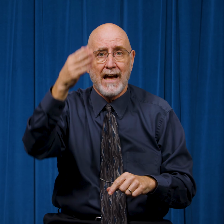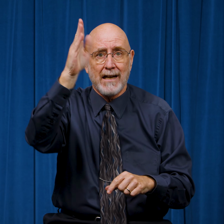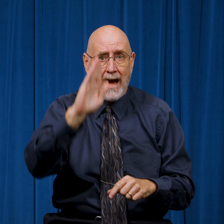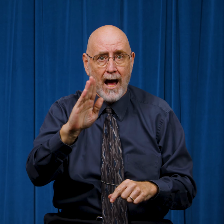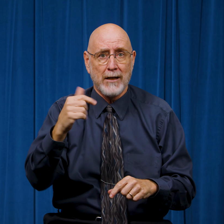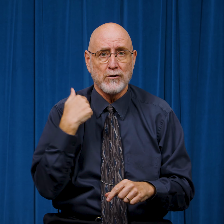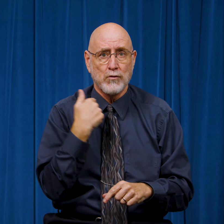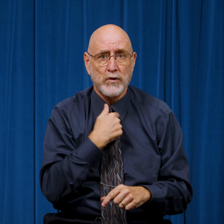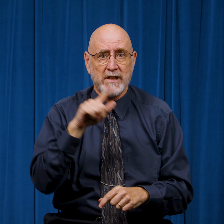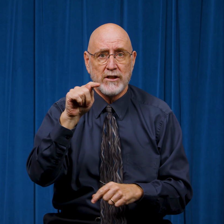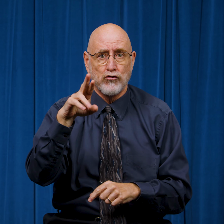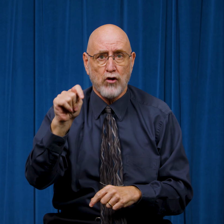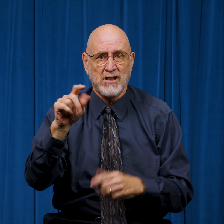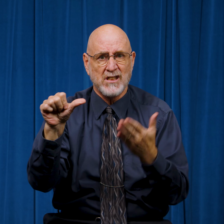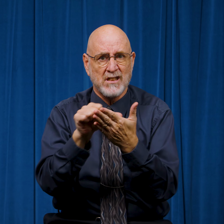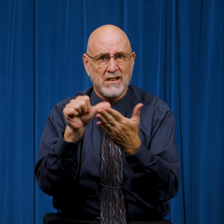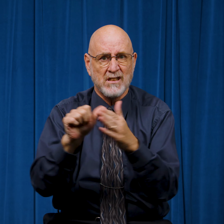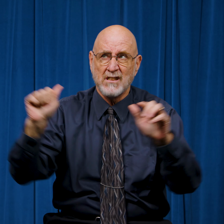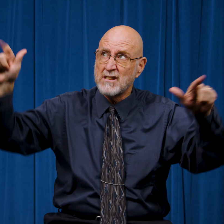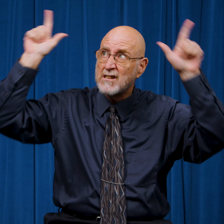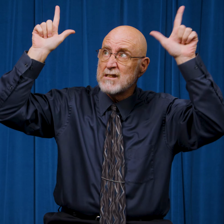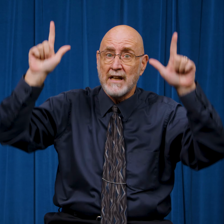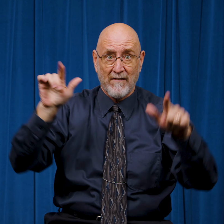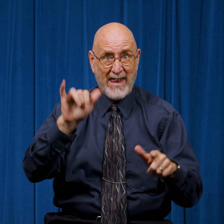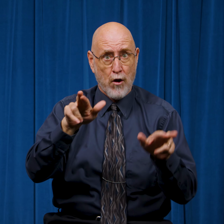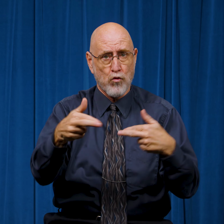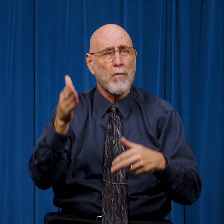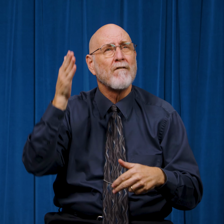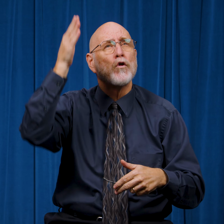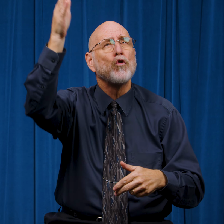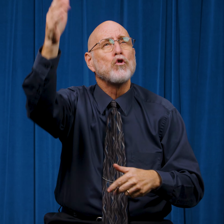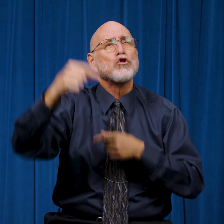If this room were found by future generations,